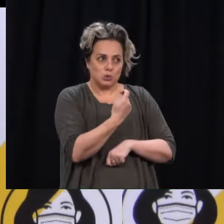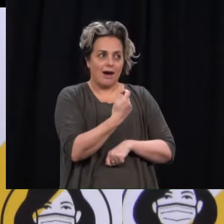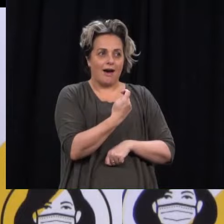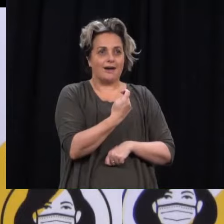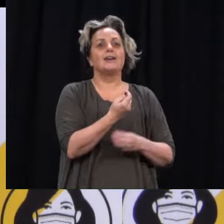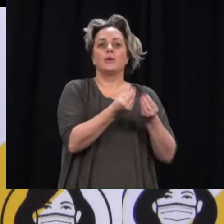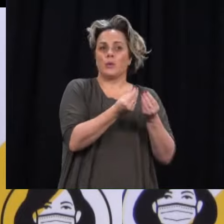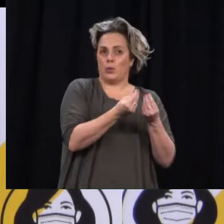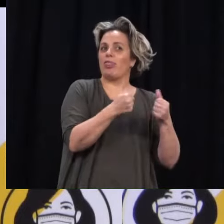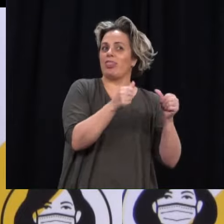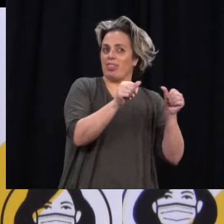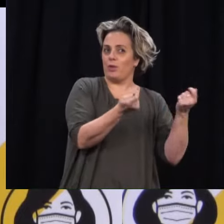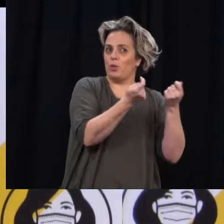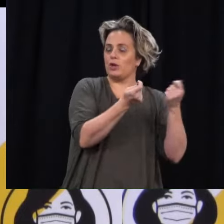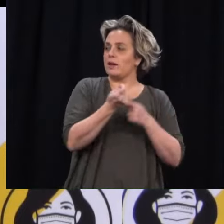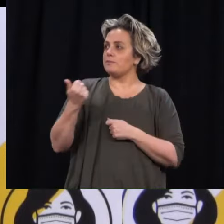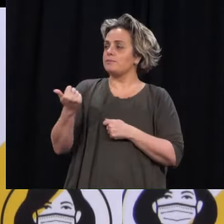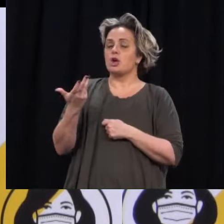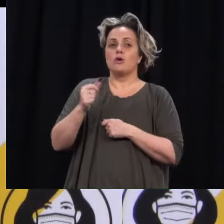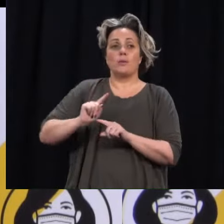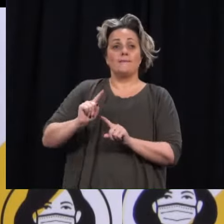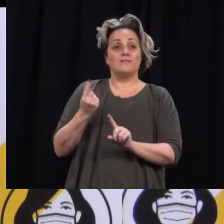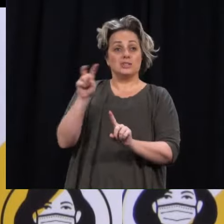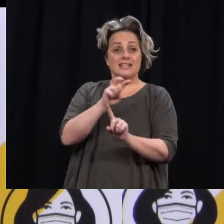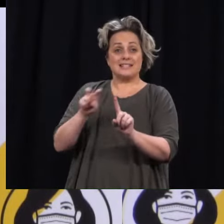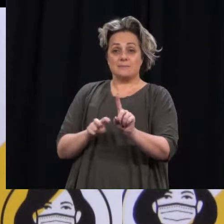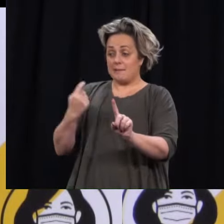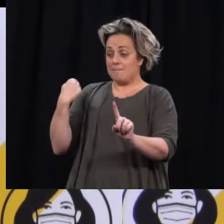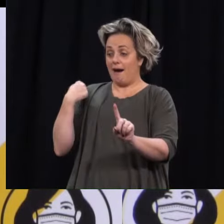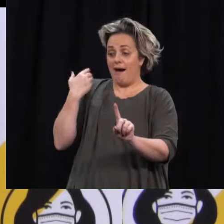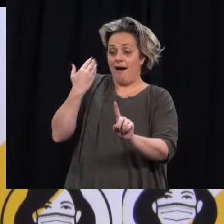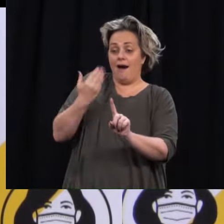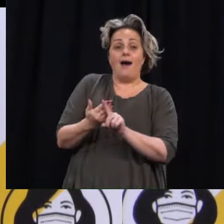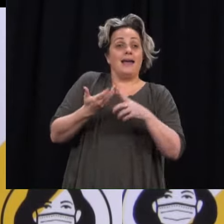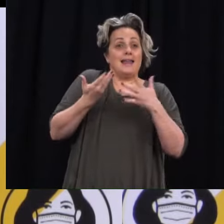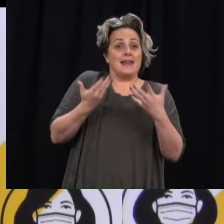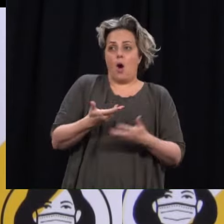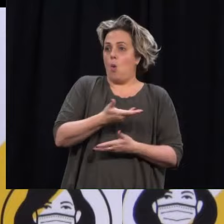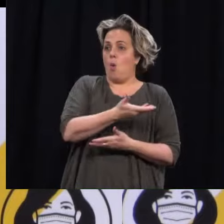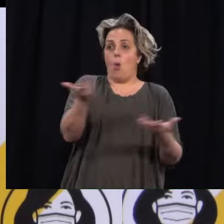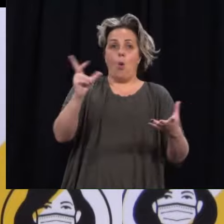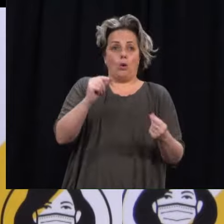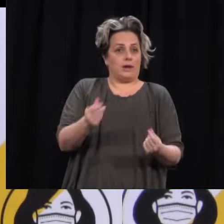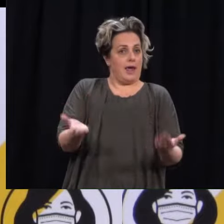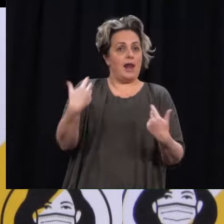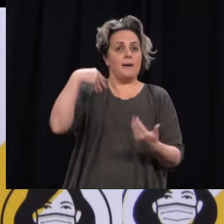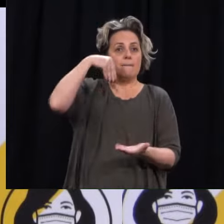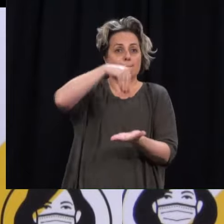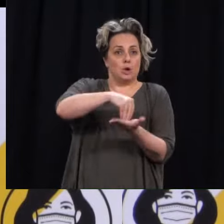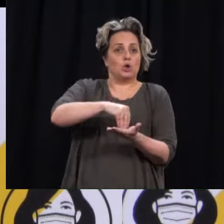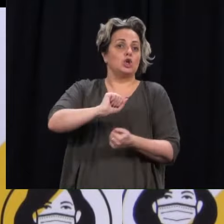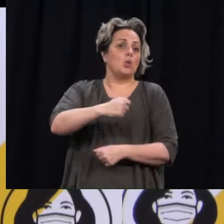number of people to have that first dose sooner and that has already paid dividends.